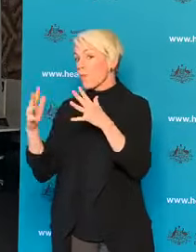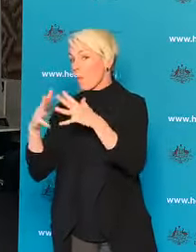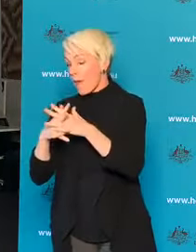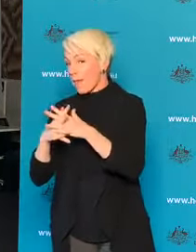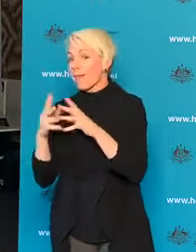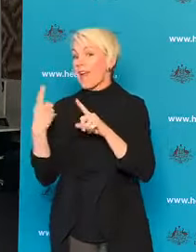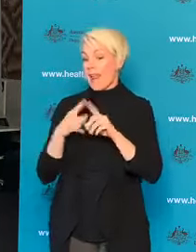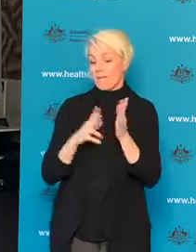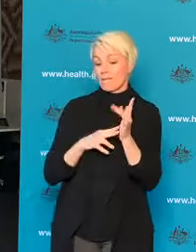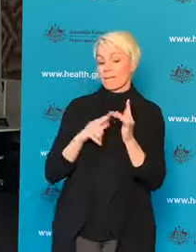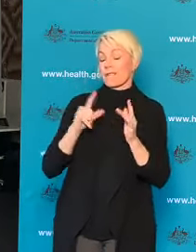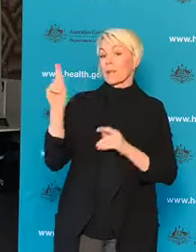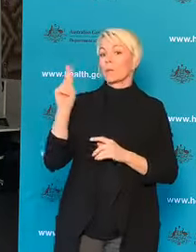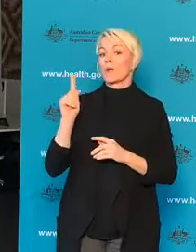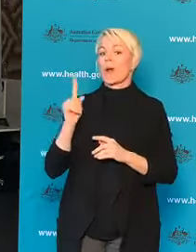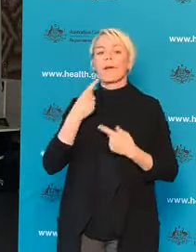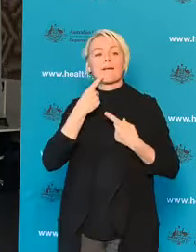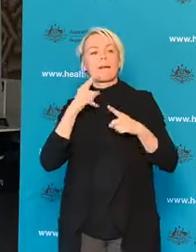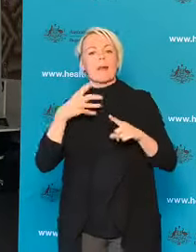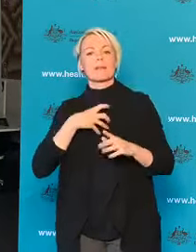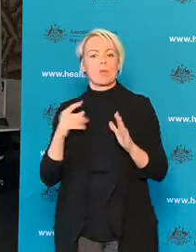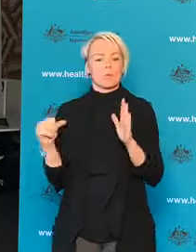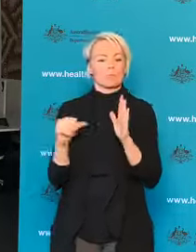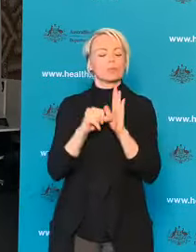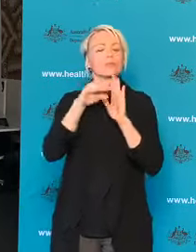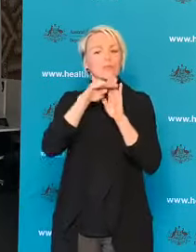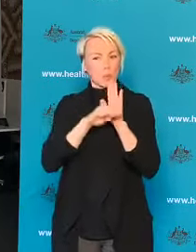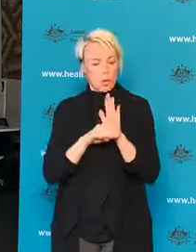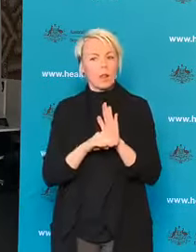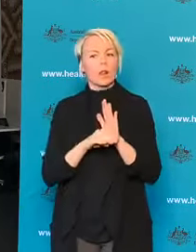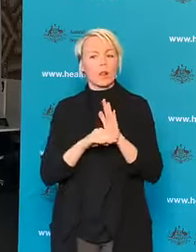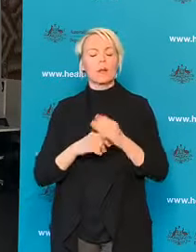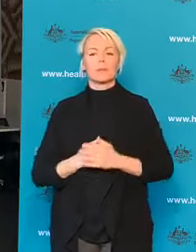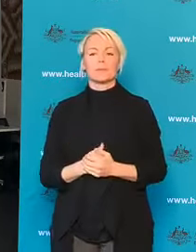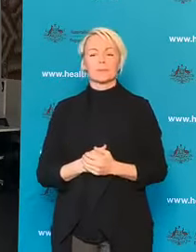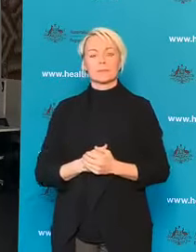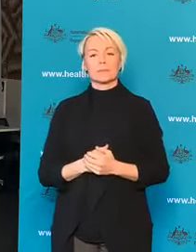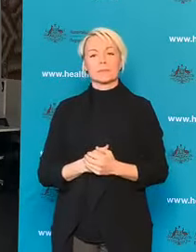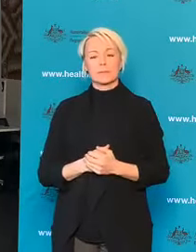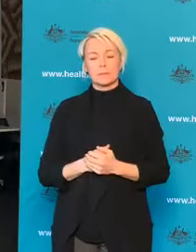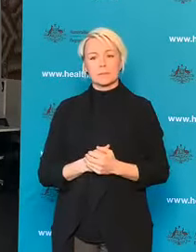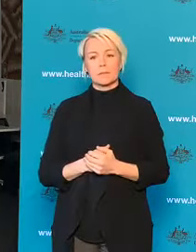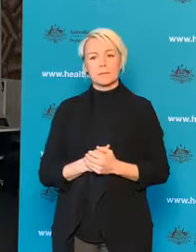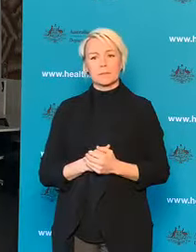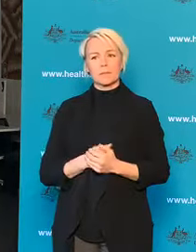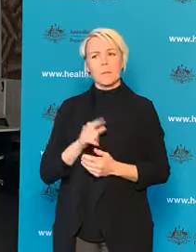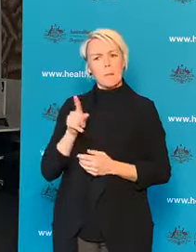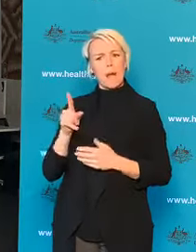today as well. The justification for including the ACT in the